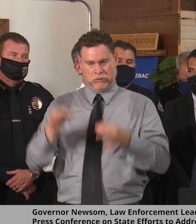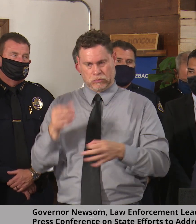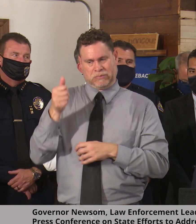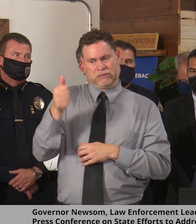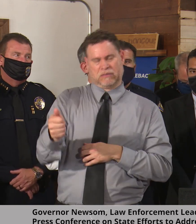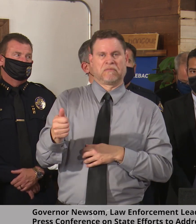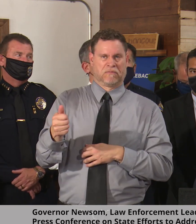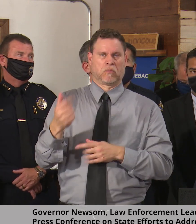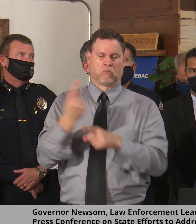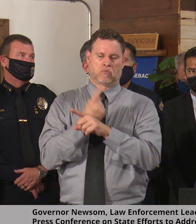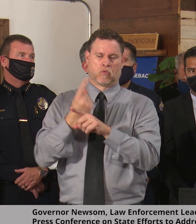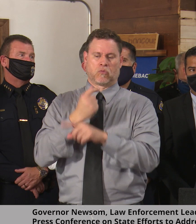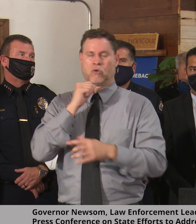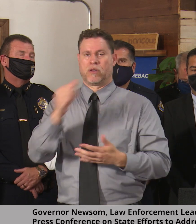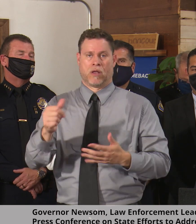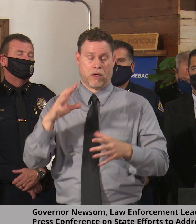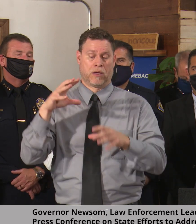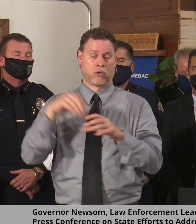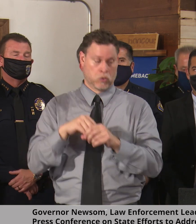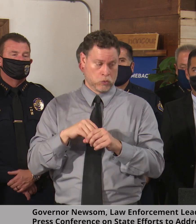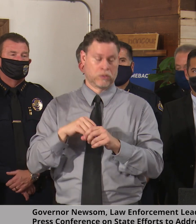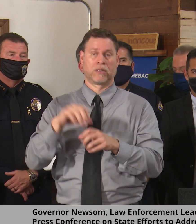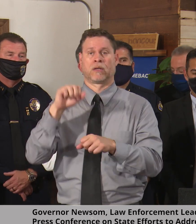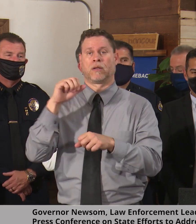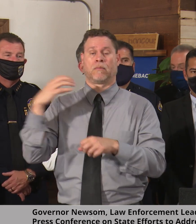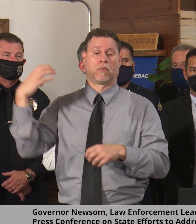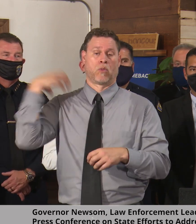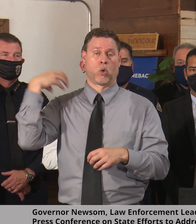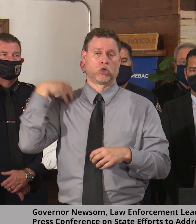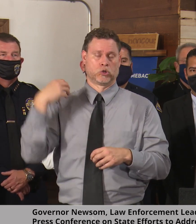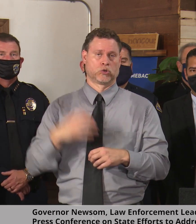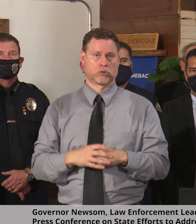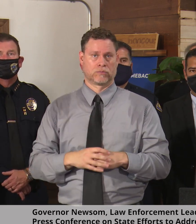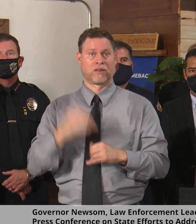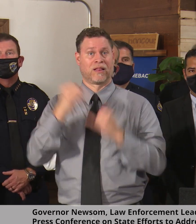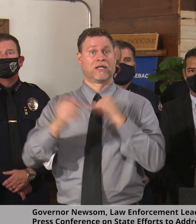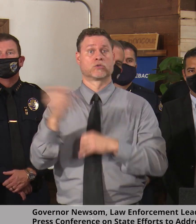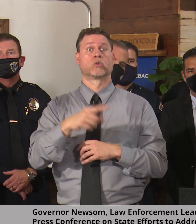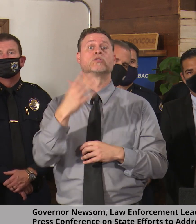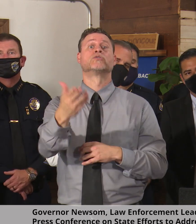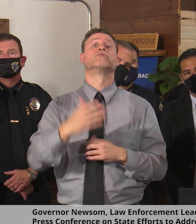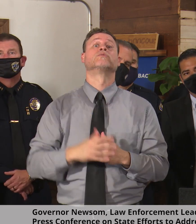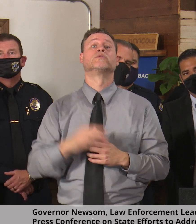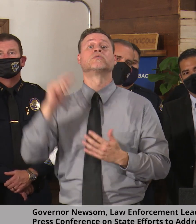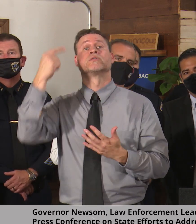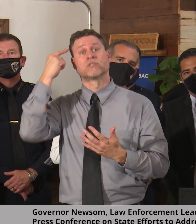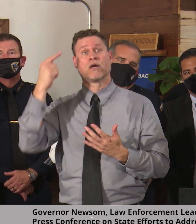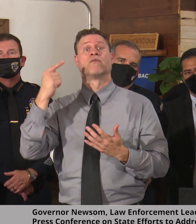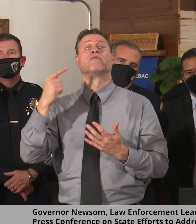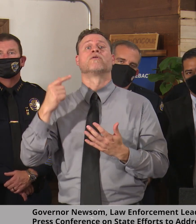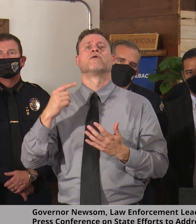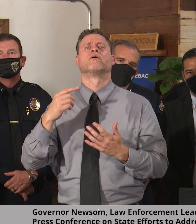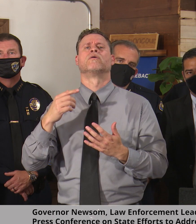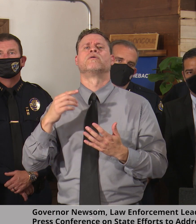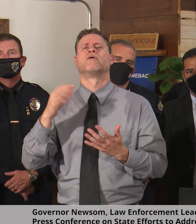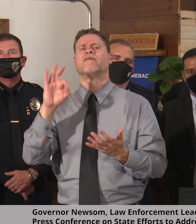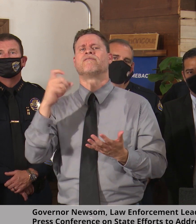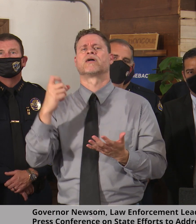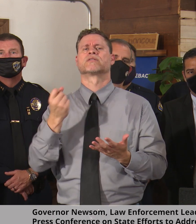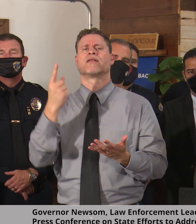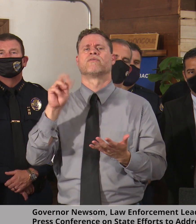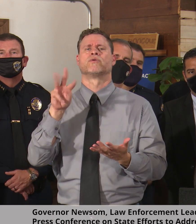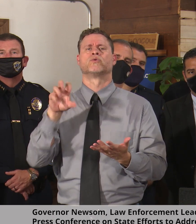of what's appropriate or not including employers. Governor, Alex Michaelson, Fox 11 news. On the